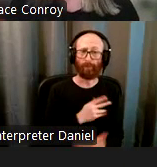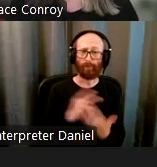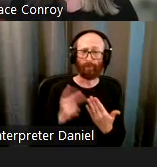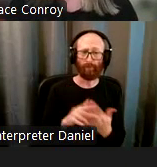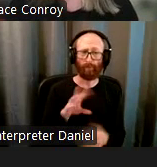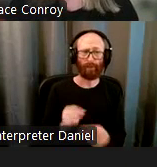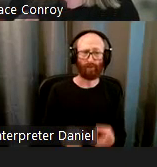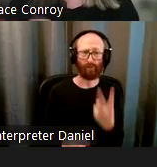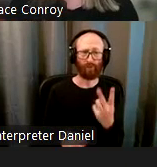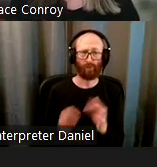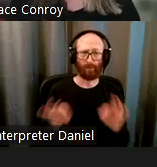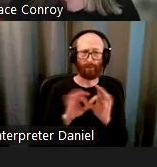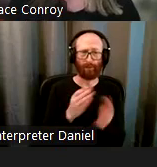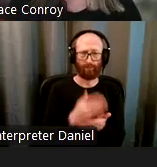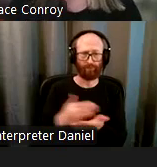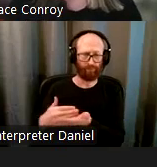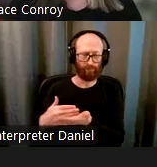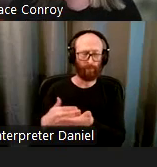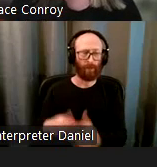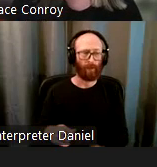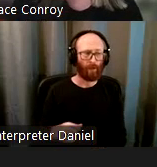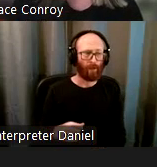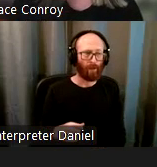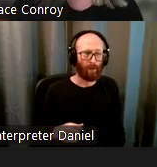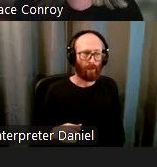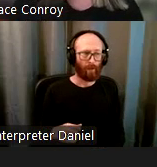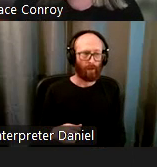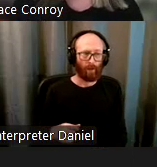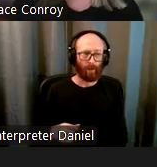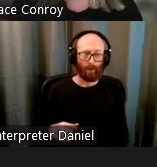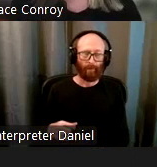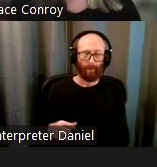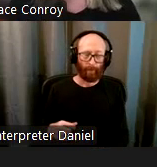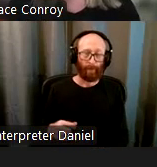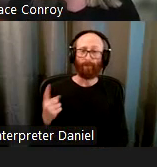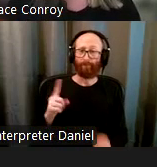components. So first and foremost, we are introducing students to Construction careers